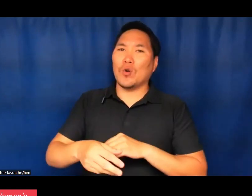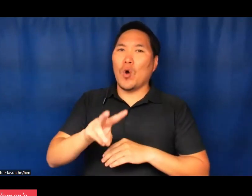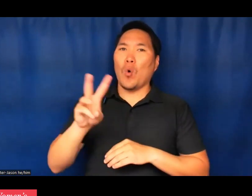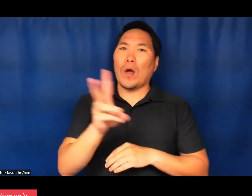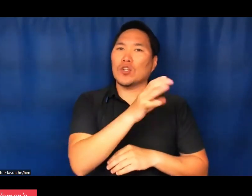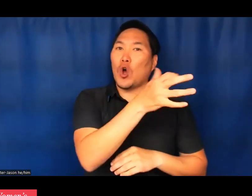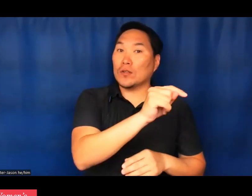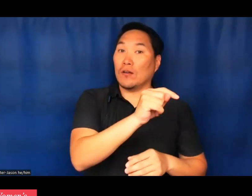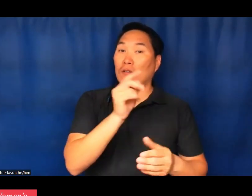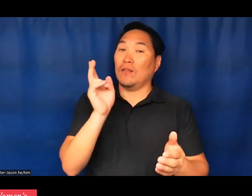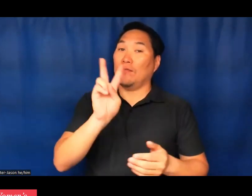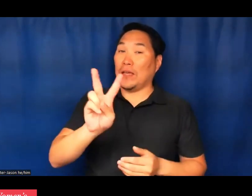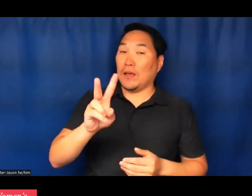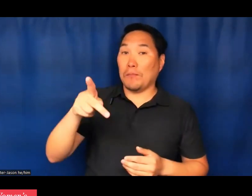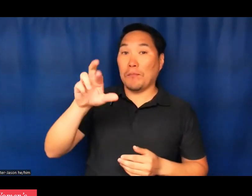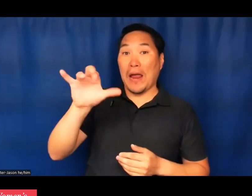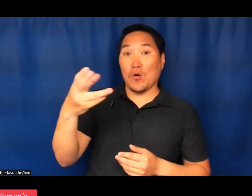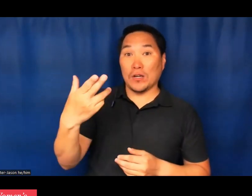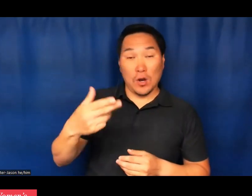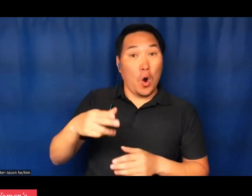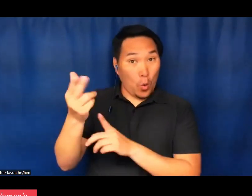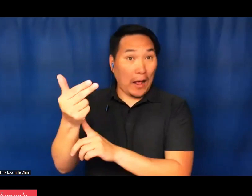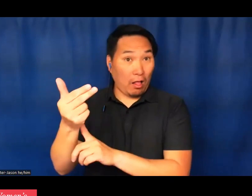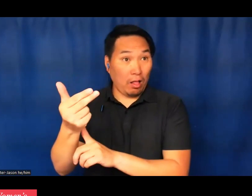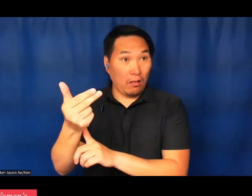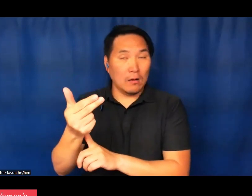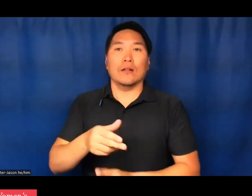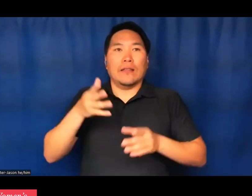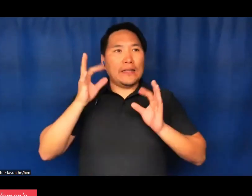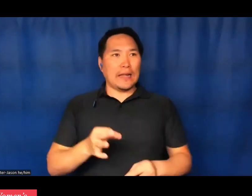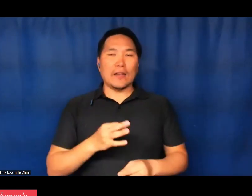parish hotel decision decided that it was going to join the 20th Century with the rest